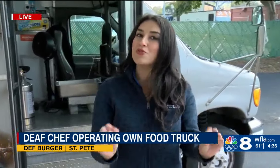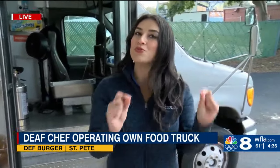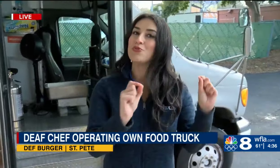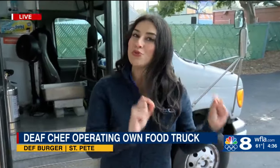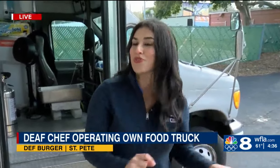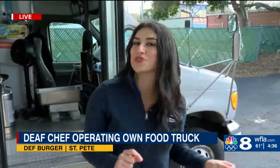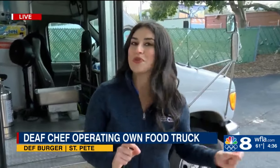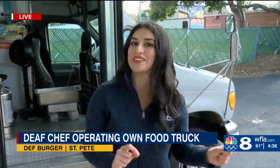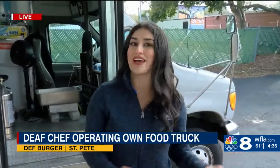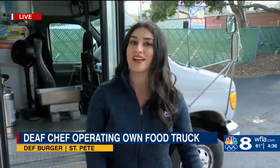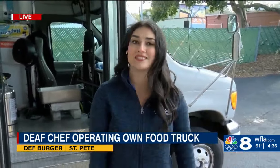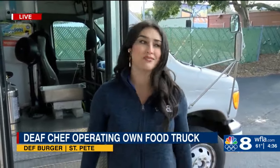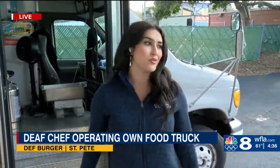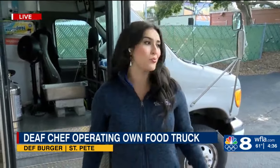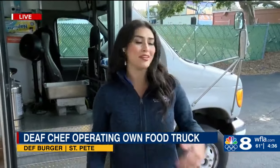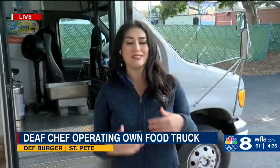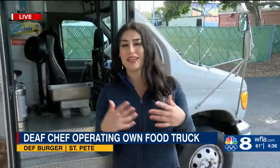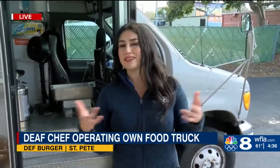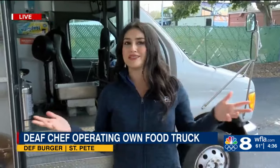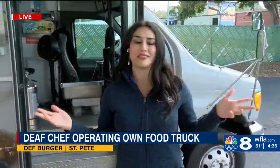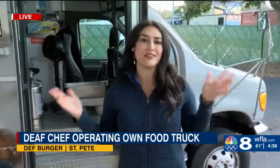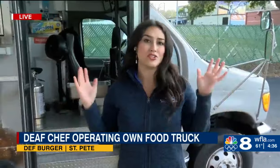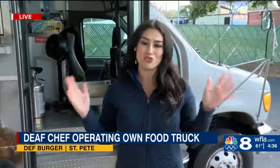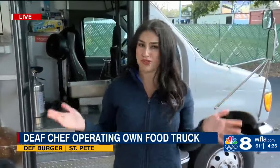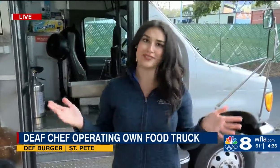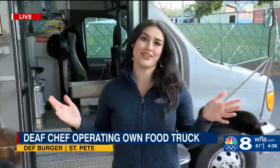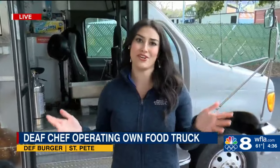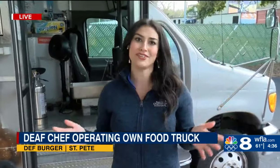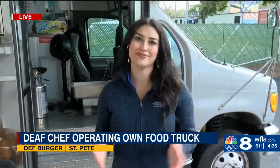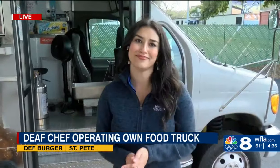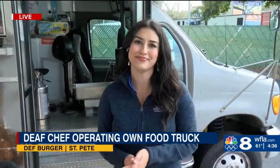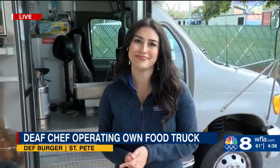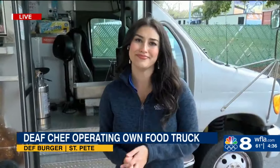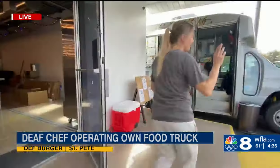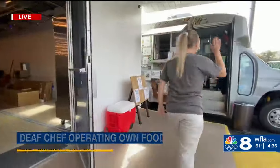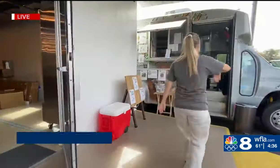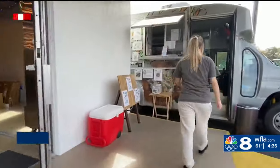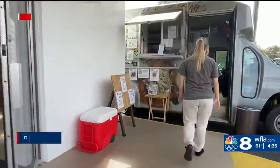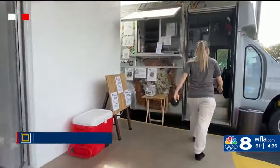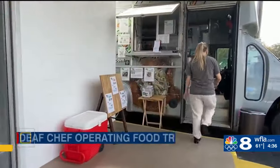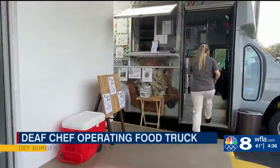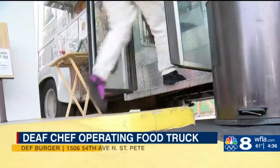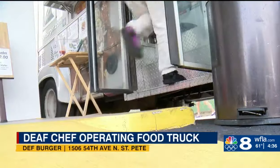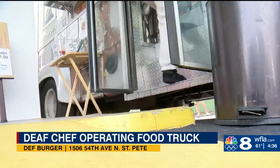THEIR HEAD ON SO YES, DEATH BURGER IS THE NAME OF THIS BUSINESS. YOU CAN FIND IT IN SAINT PETE 54TH AVENUE NORTH